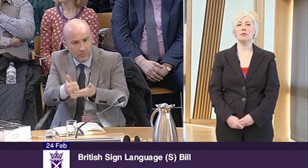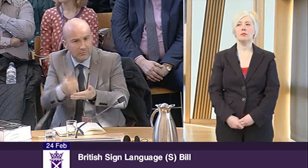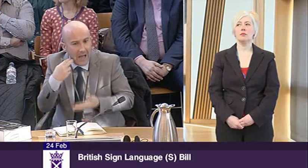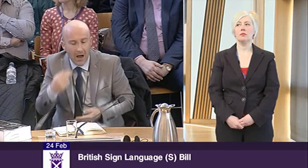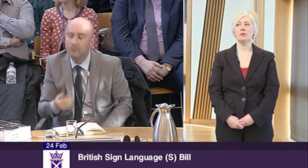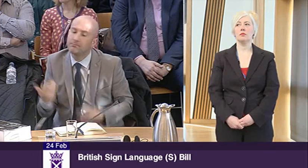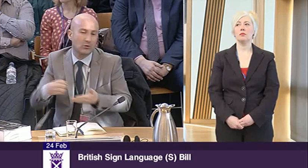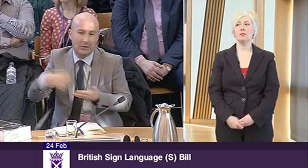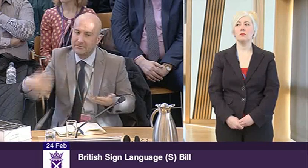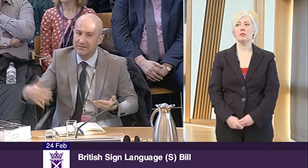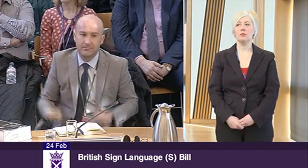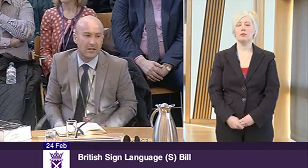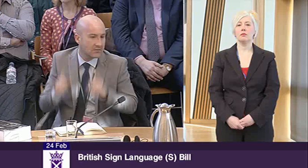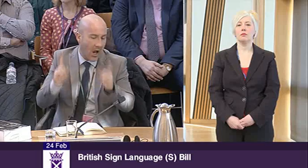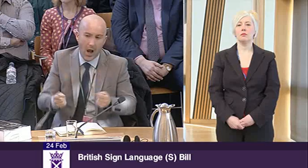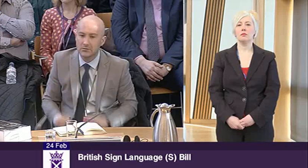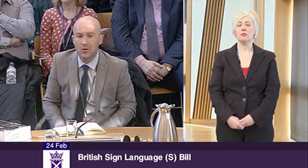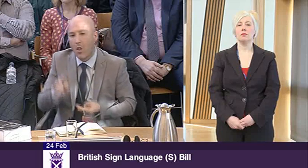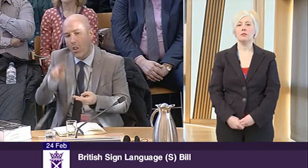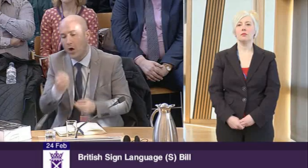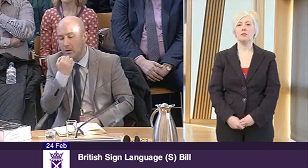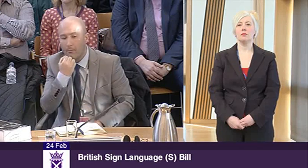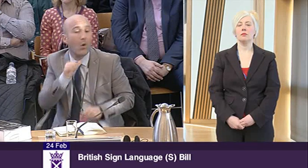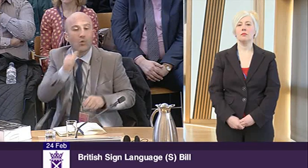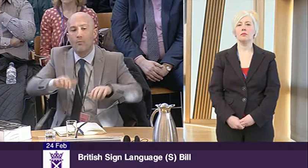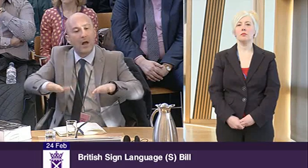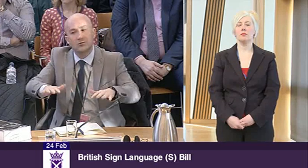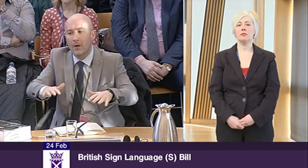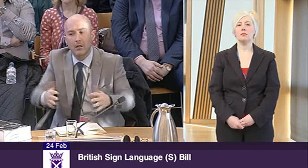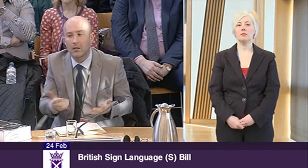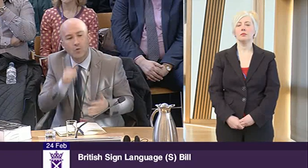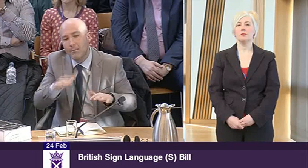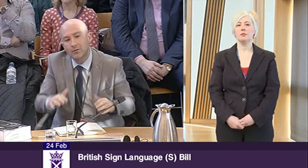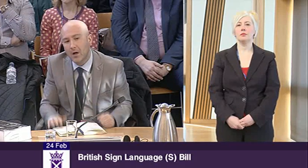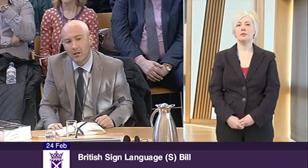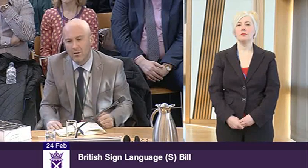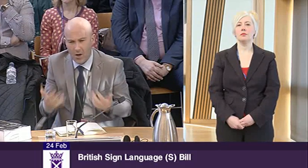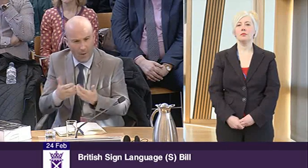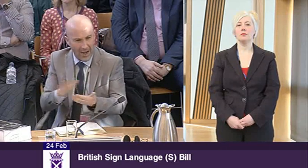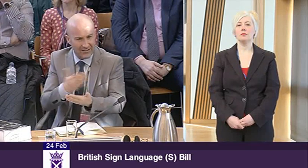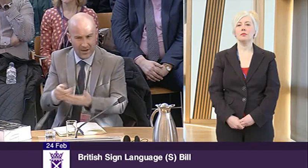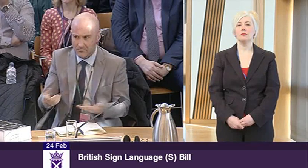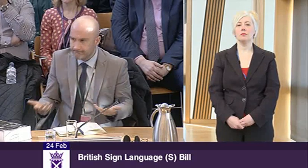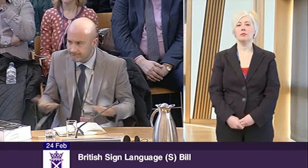for deaf people are too expensive, particularly when it comes to language issues. The adjustments